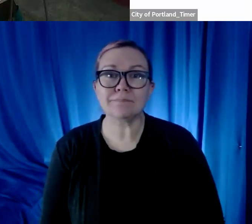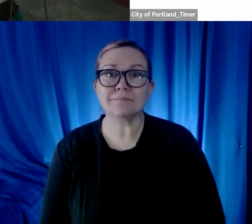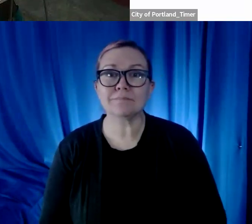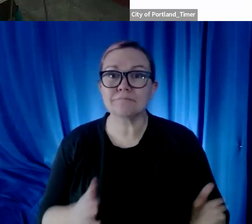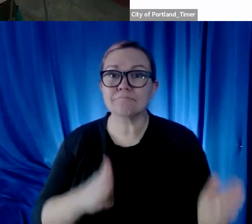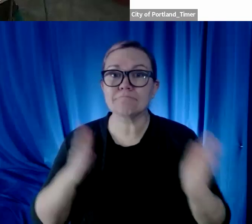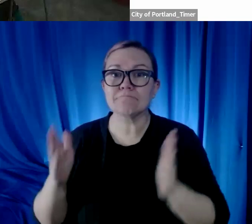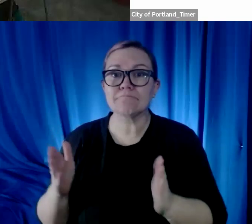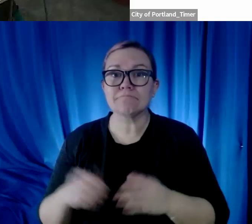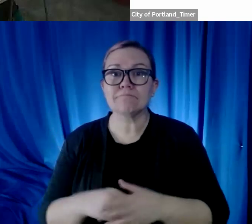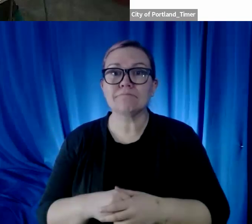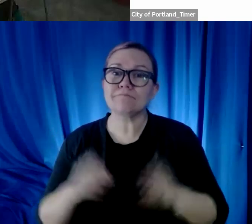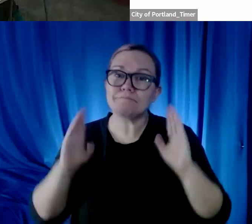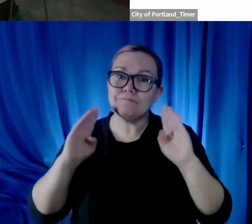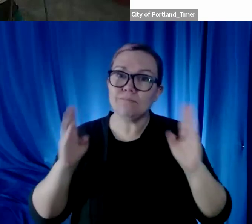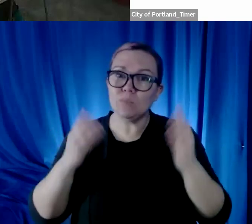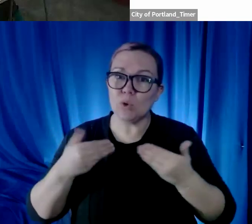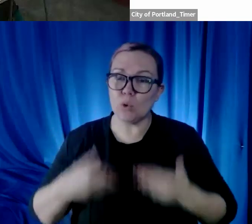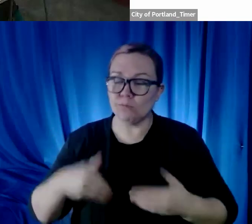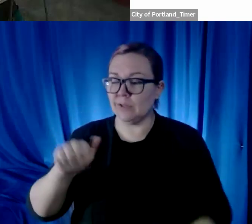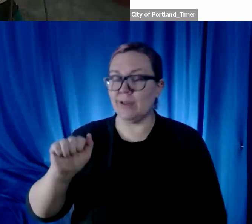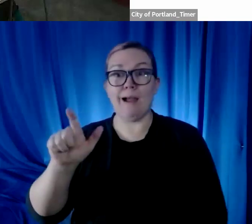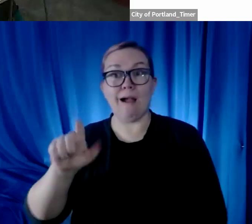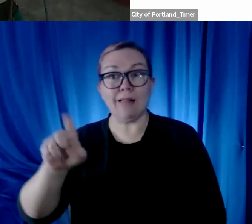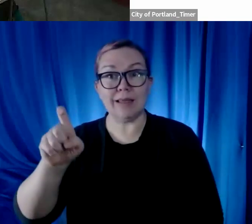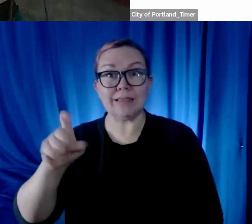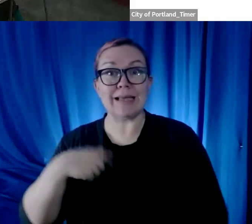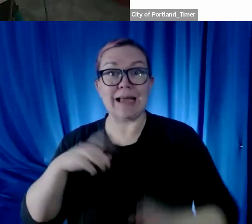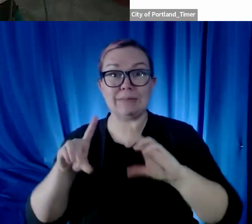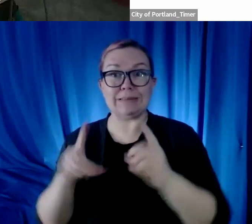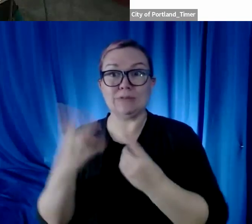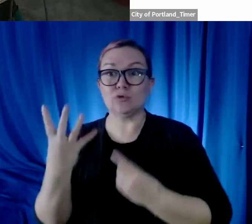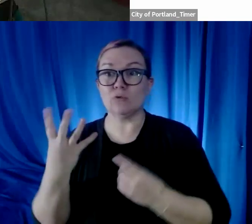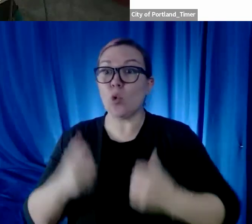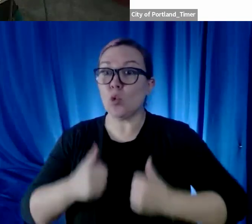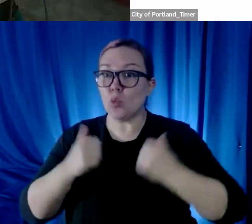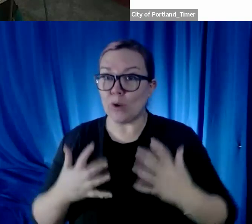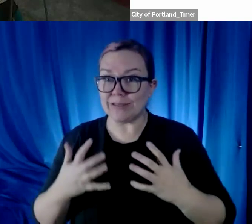Hi, my name is Alex Javier and I am a District 4 resident and a City of Portland employee.